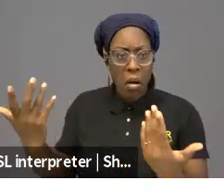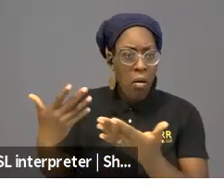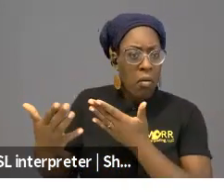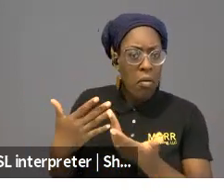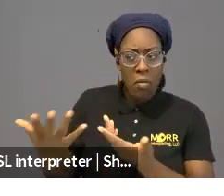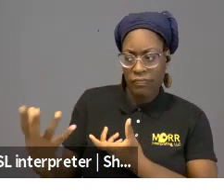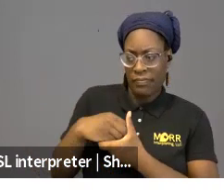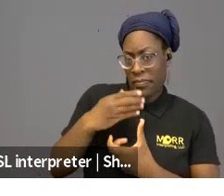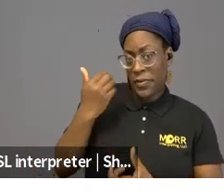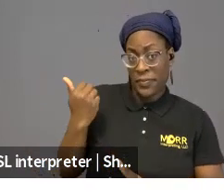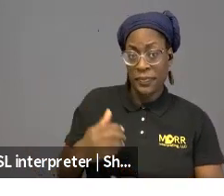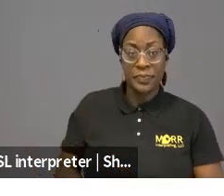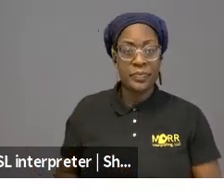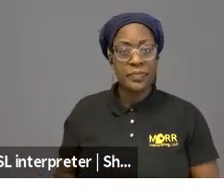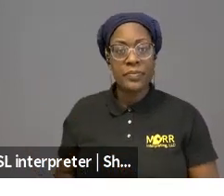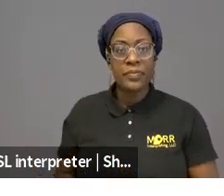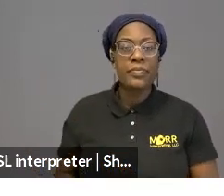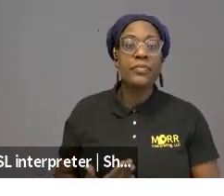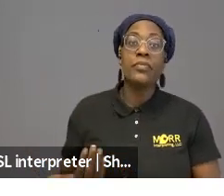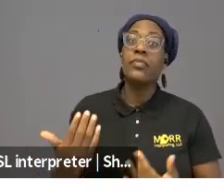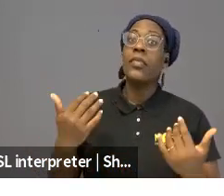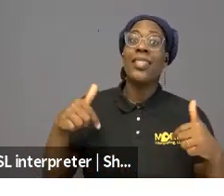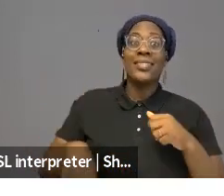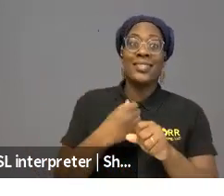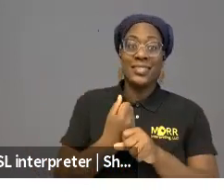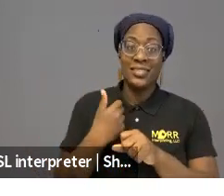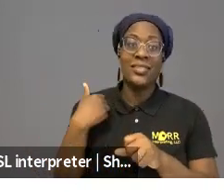our three previous managers have left their positions. And so within our writing center,